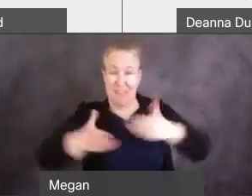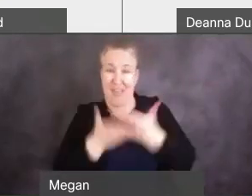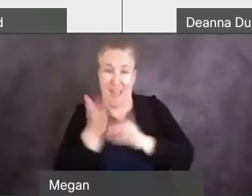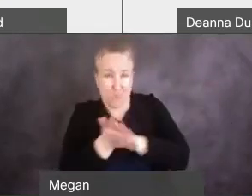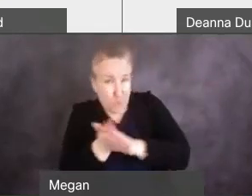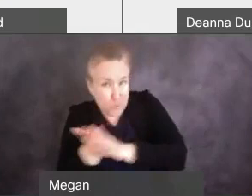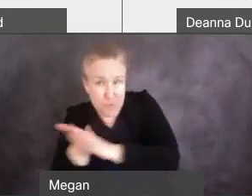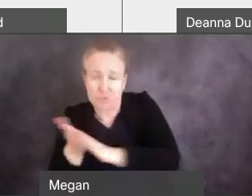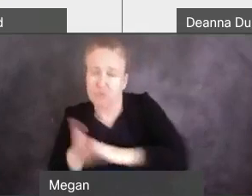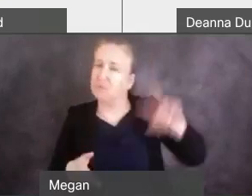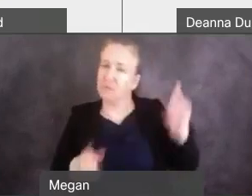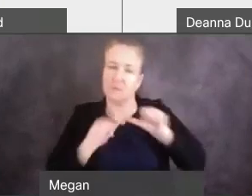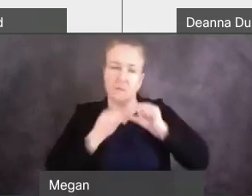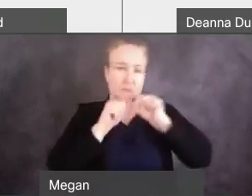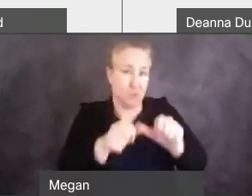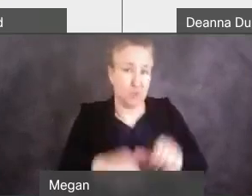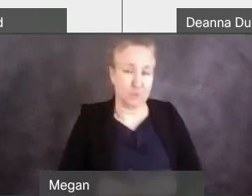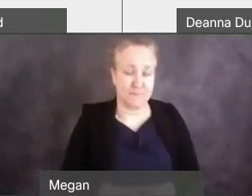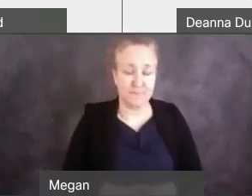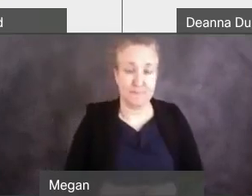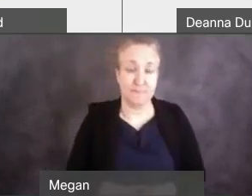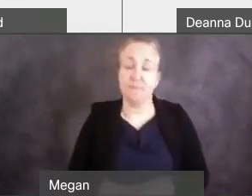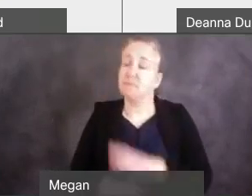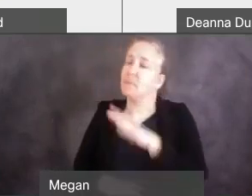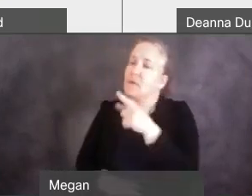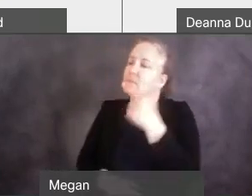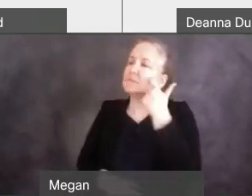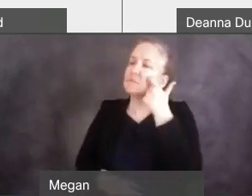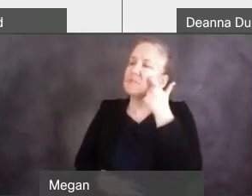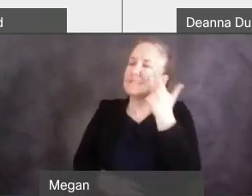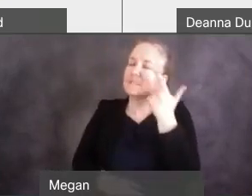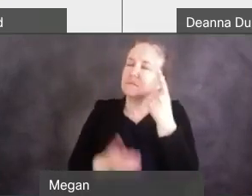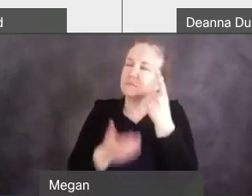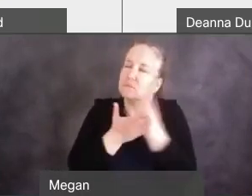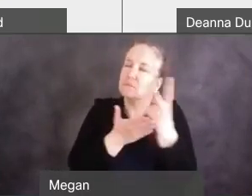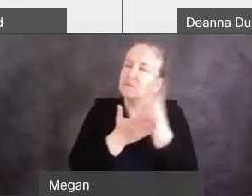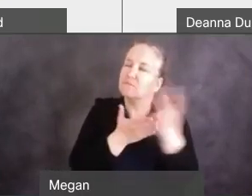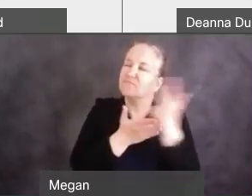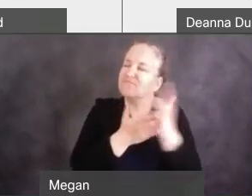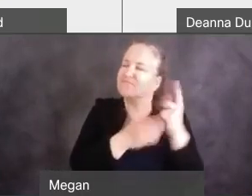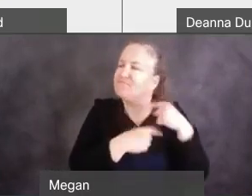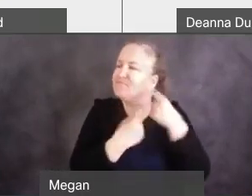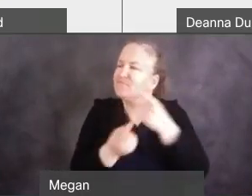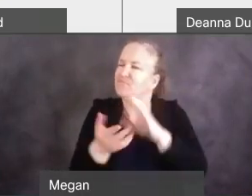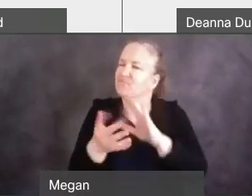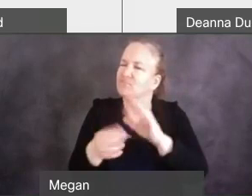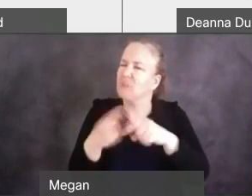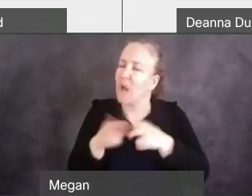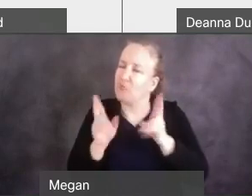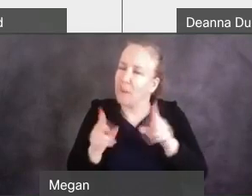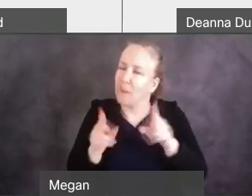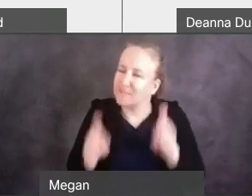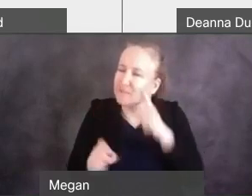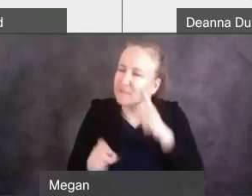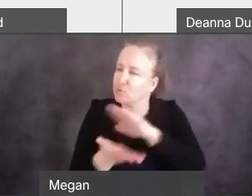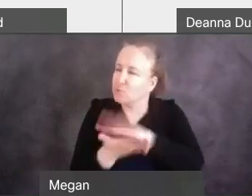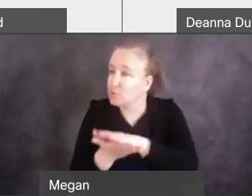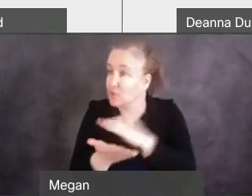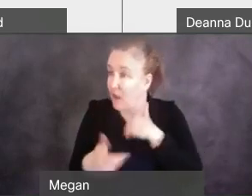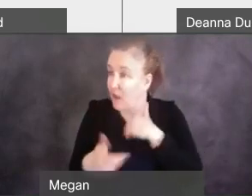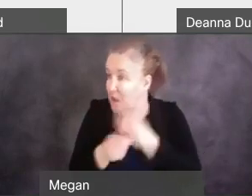[Reporter] You've talked recently, in recent weeks, about rapid tests in schools. Do you have any update on that? I know some school districts have been